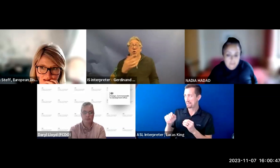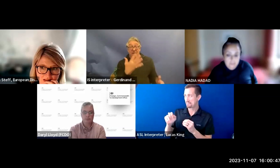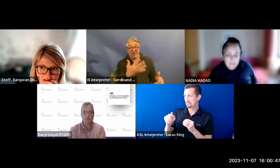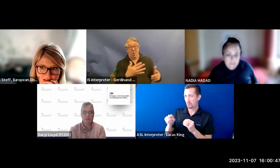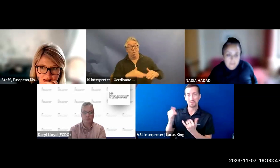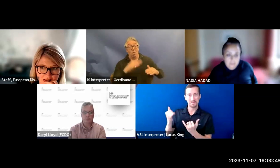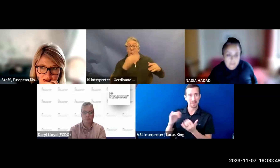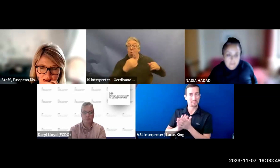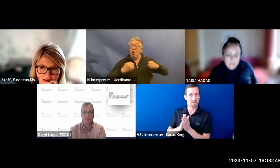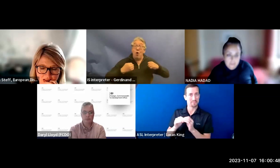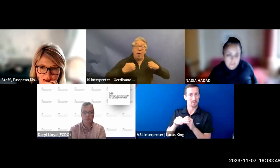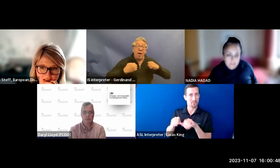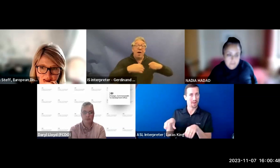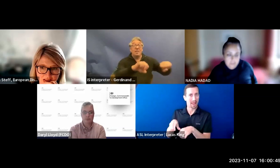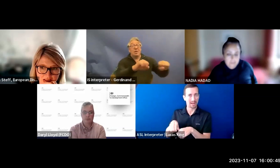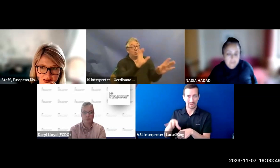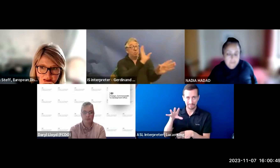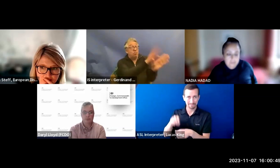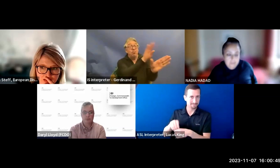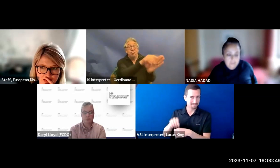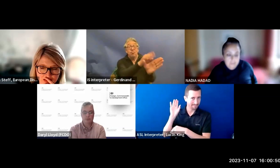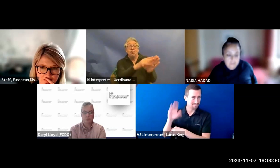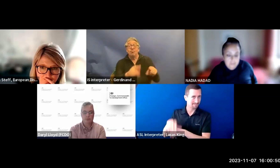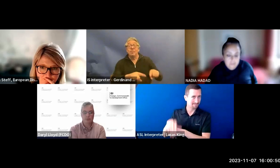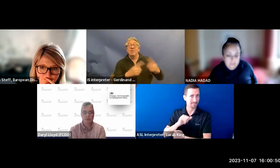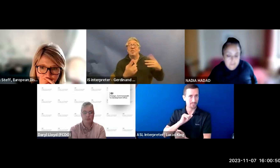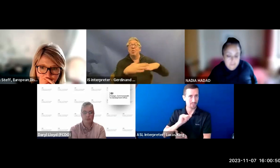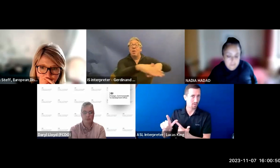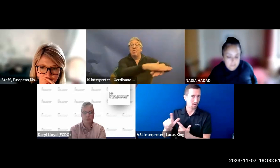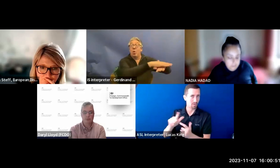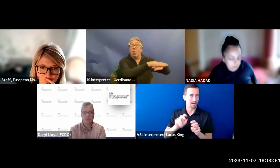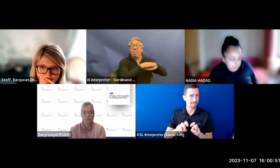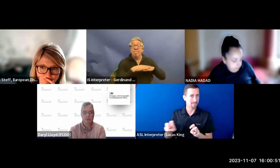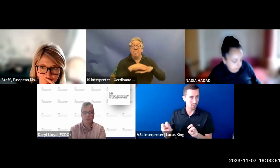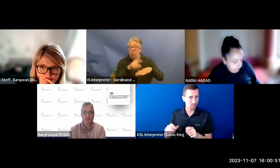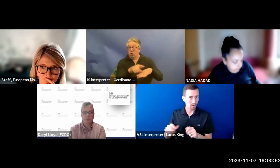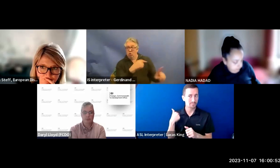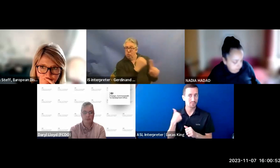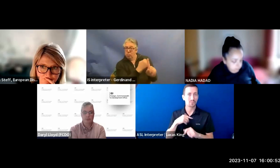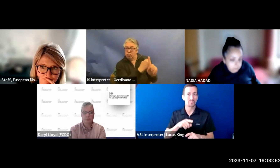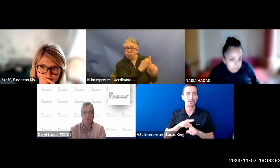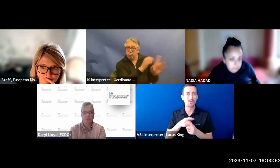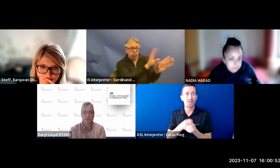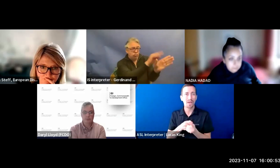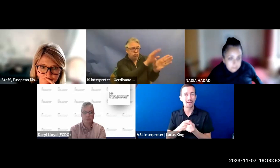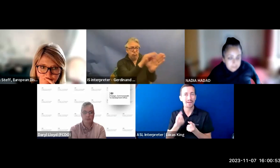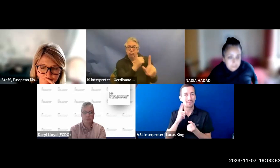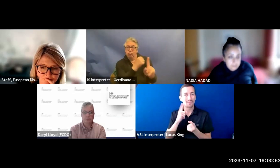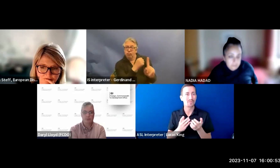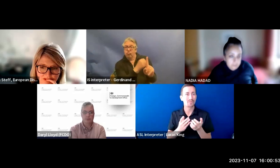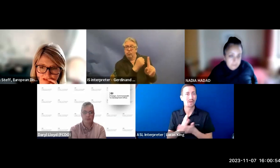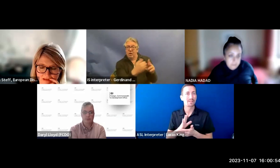We see them in every forum where we go, advocating for the Rights of Persons with Disabilities.